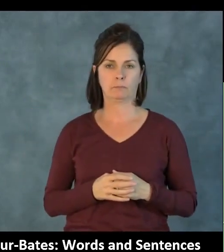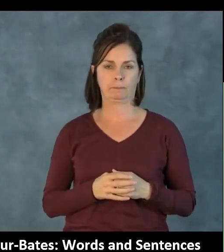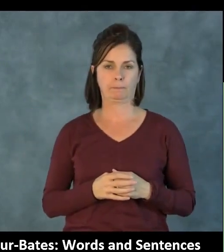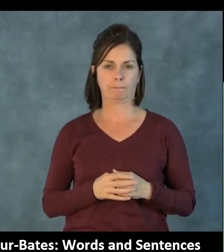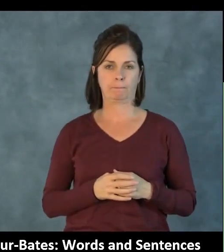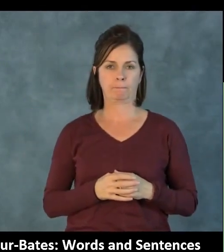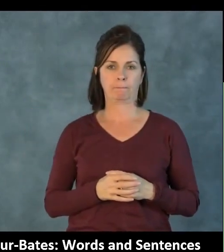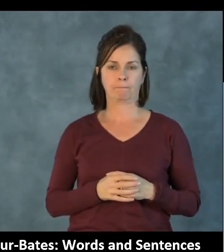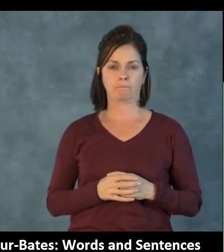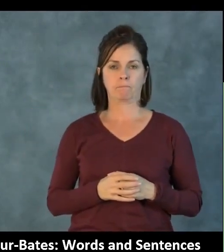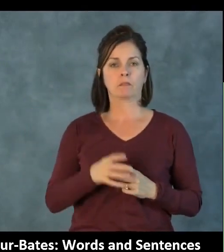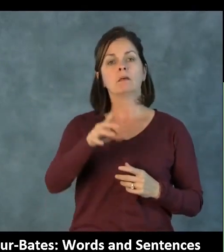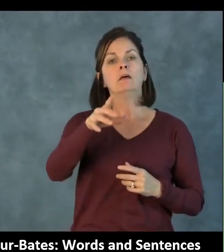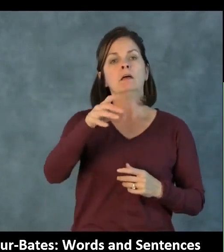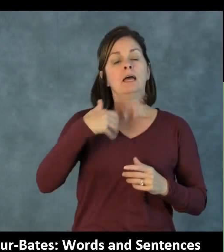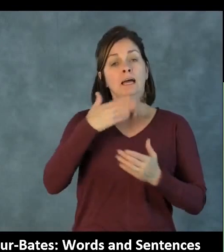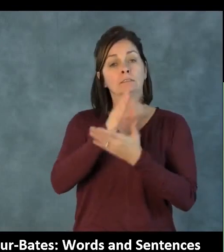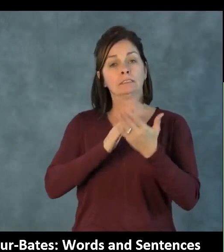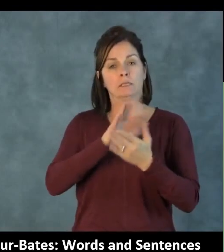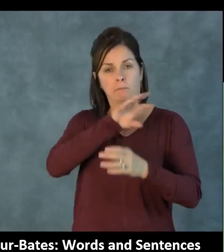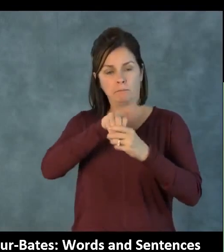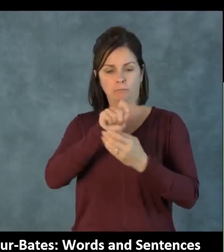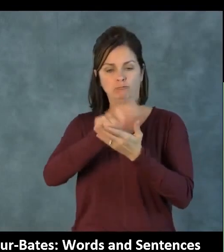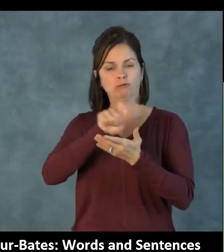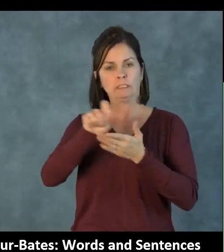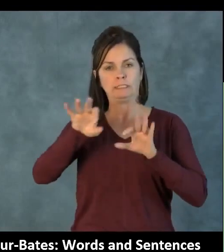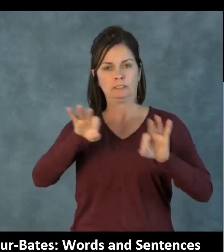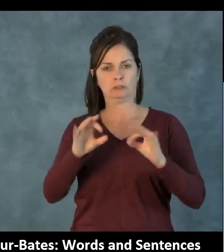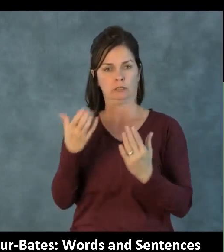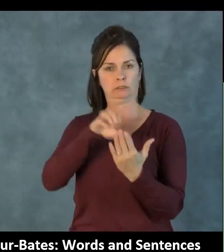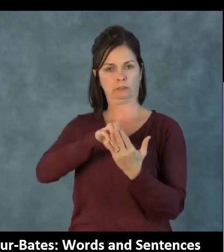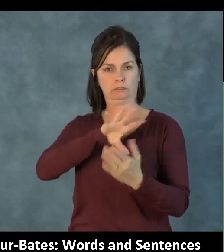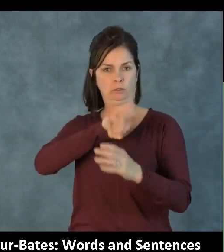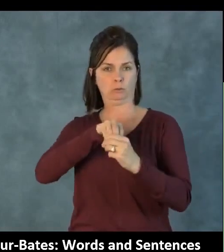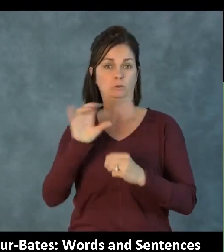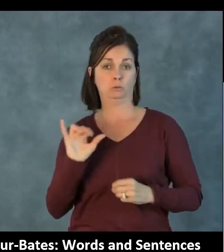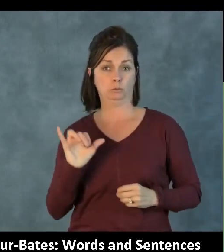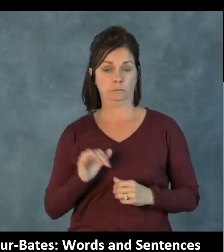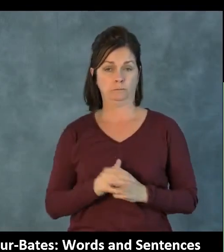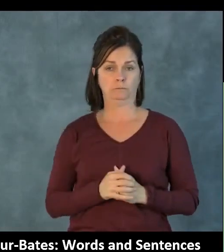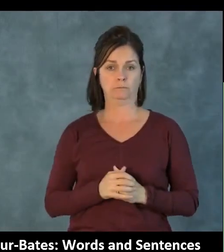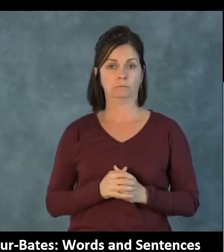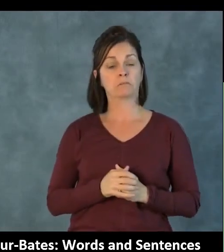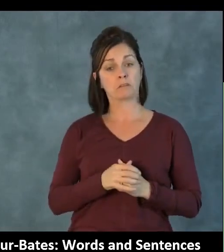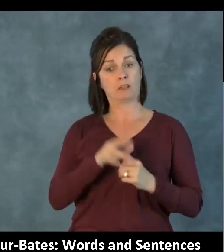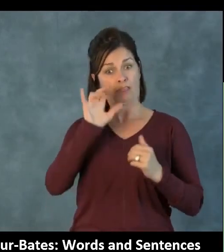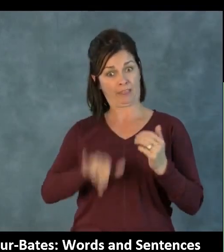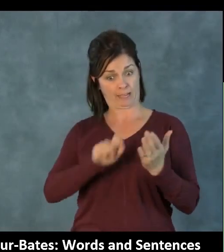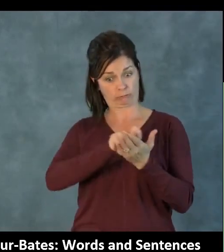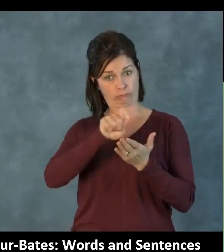We have some written instructions available, that you can give to the family,